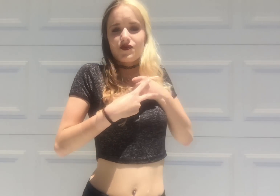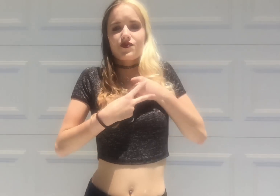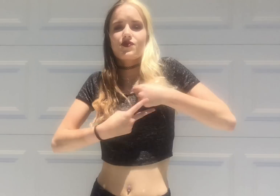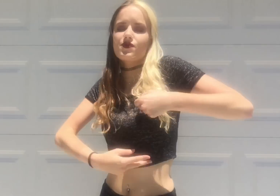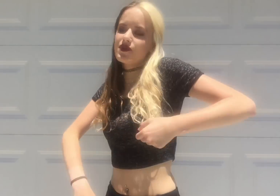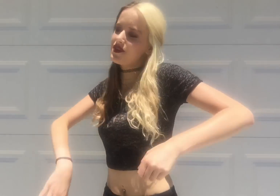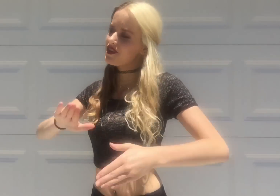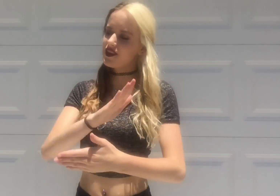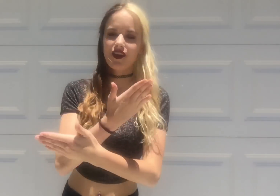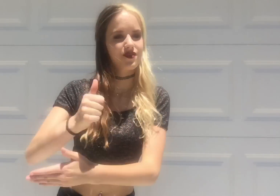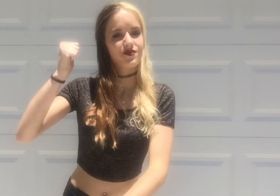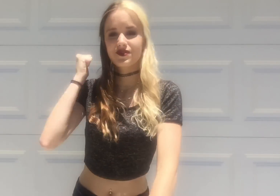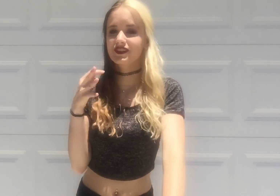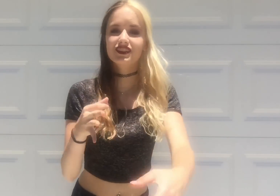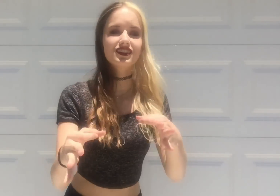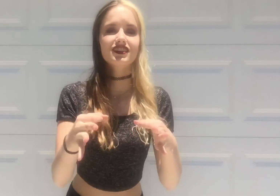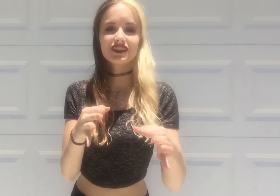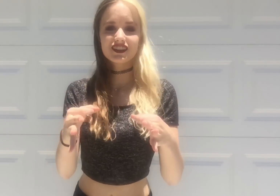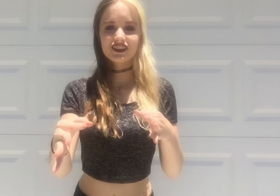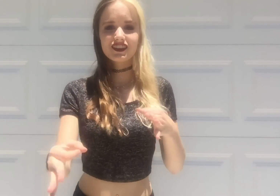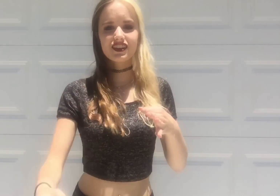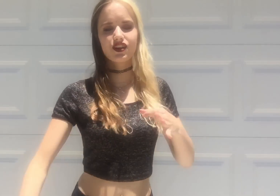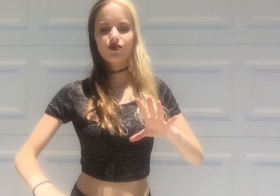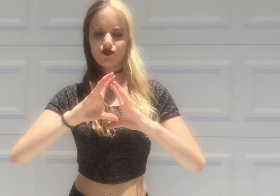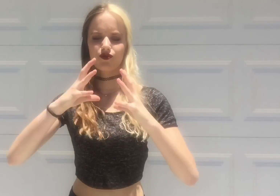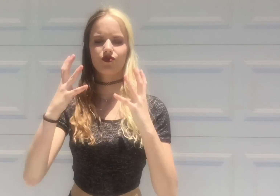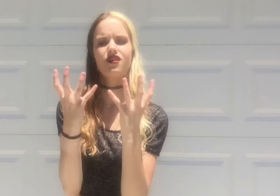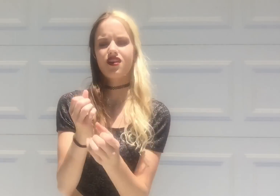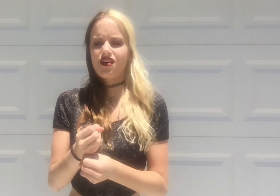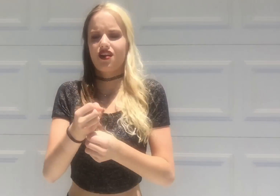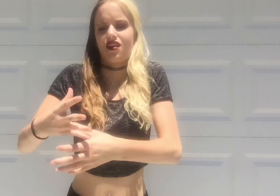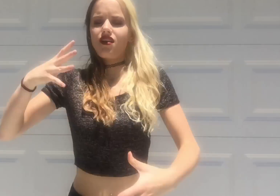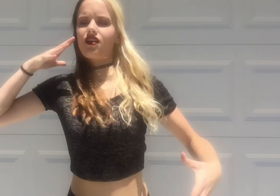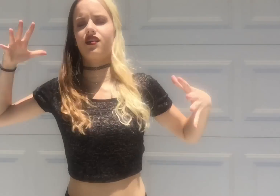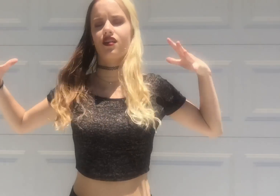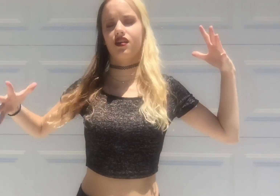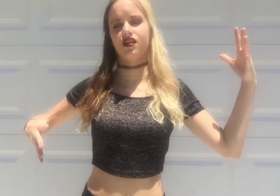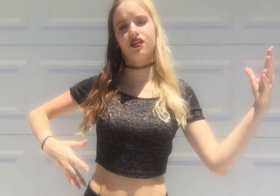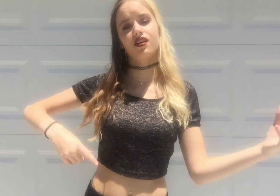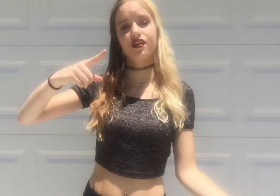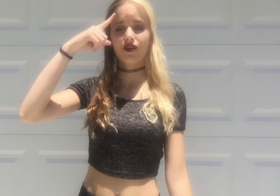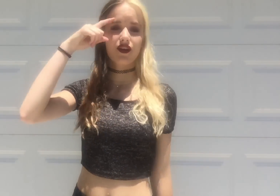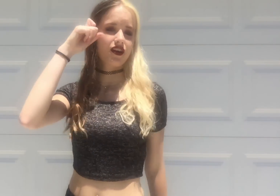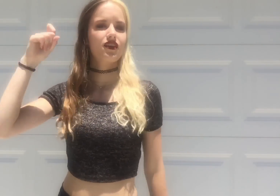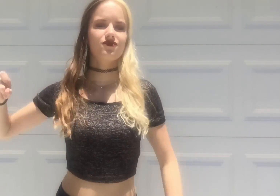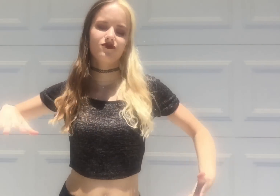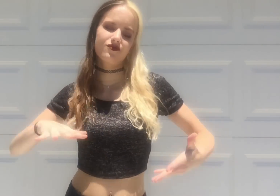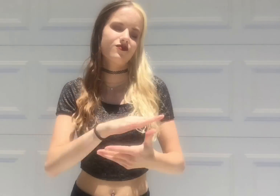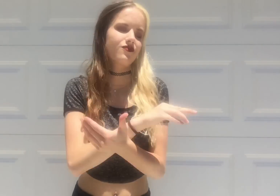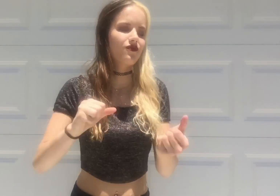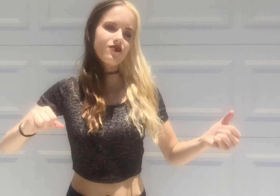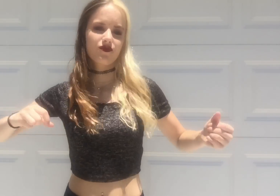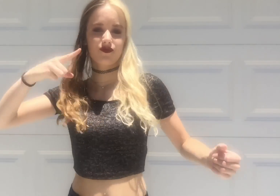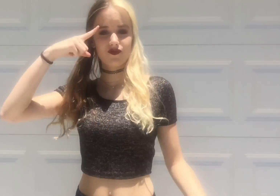The anthem won't explain it. A world that sends you reeling from decimated dreams